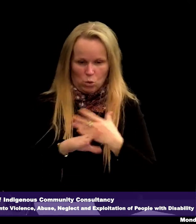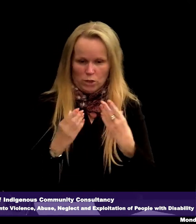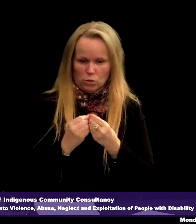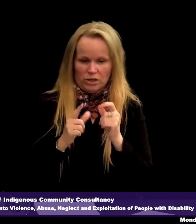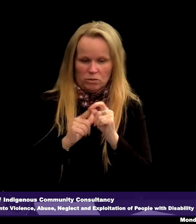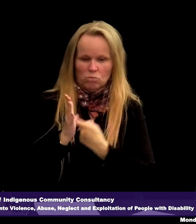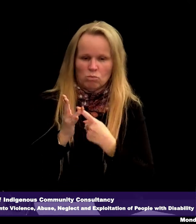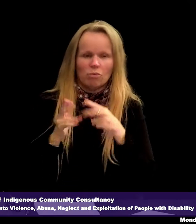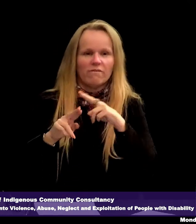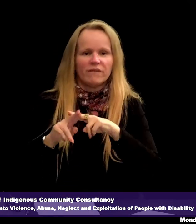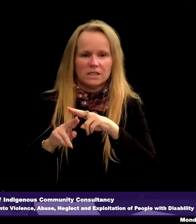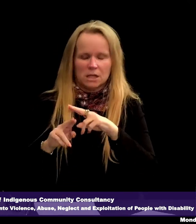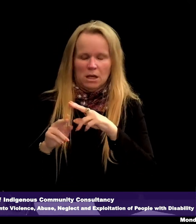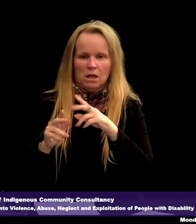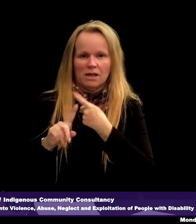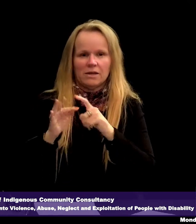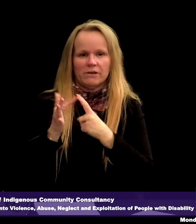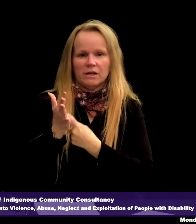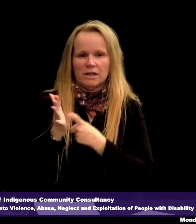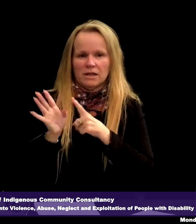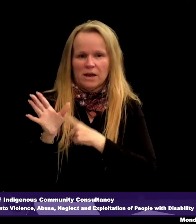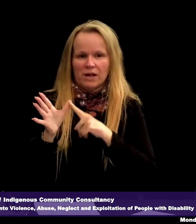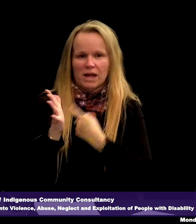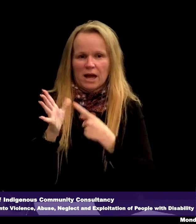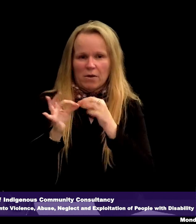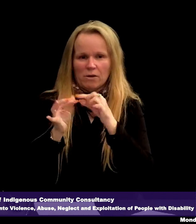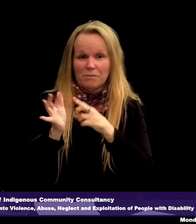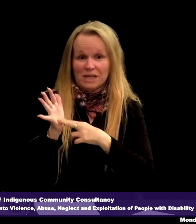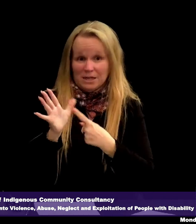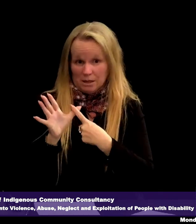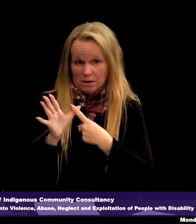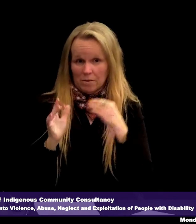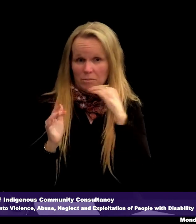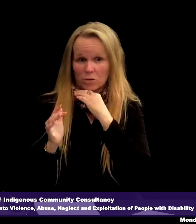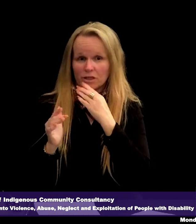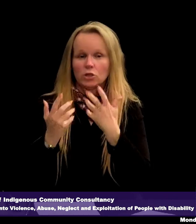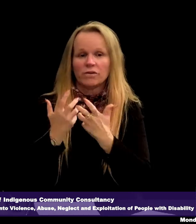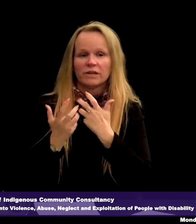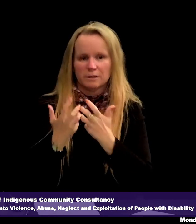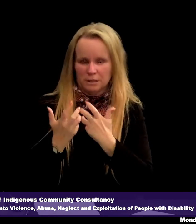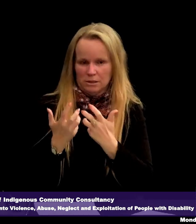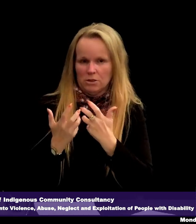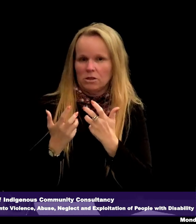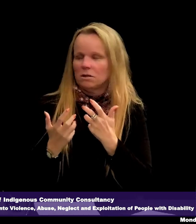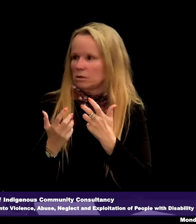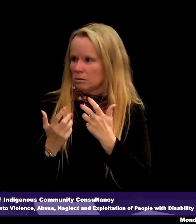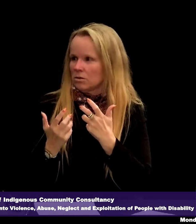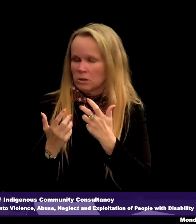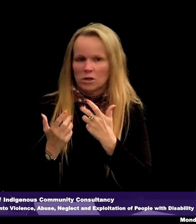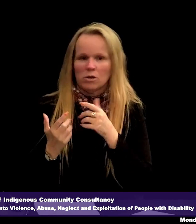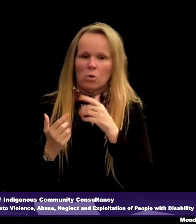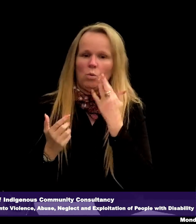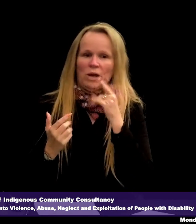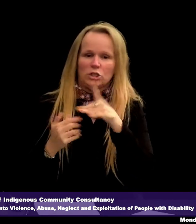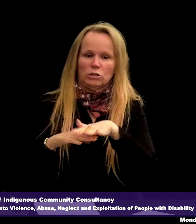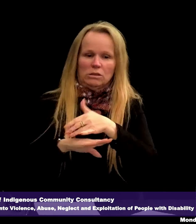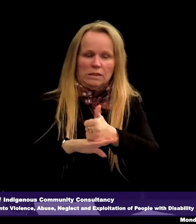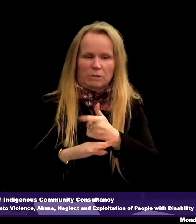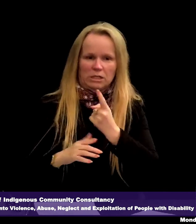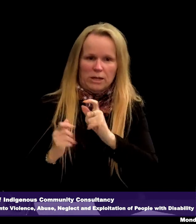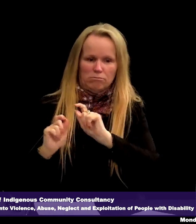I think in 2017 I worked with Professor Kerry Arabena at Melbourne University when she was